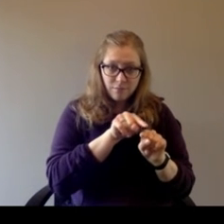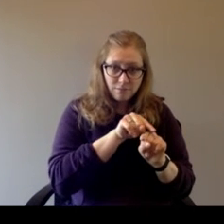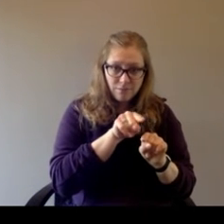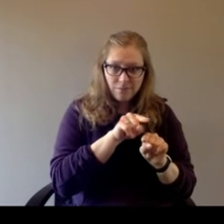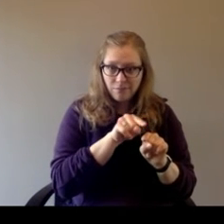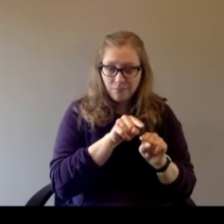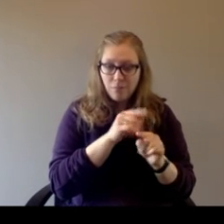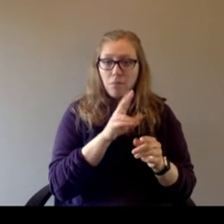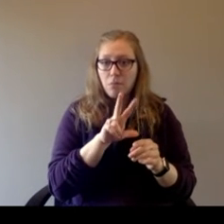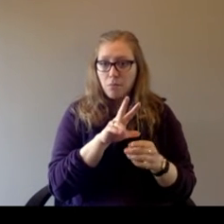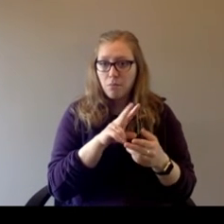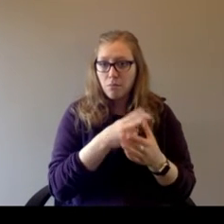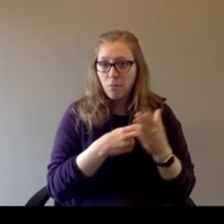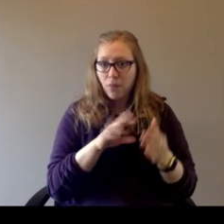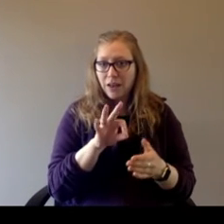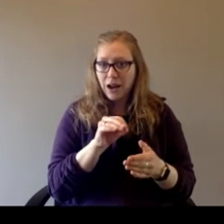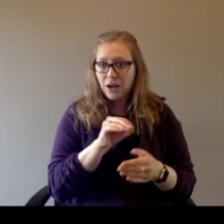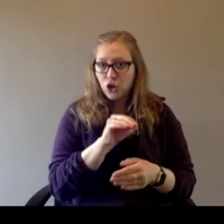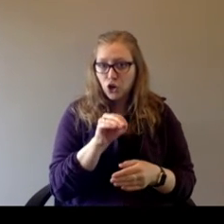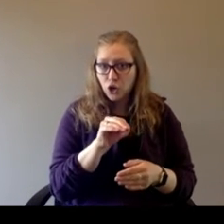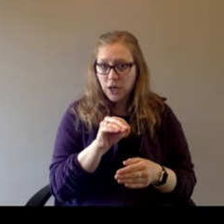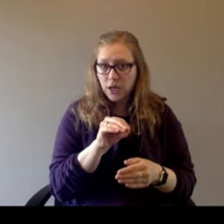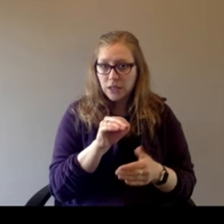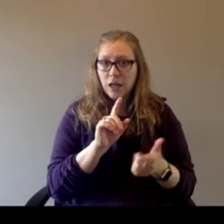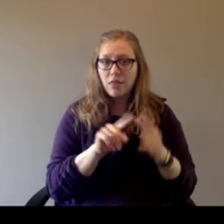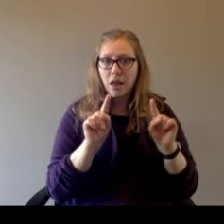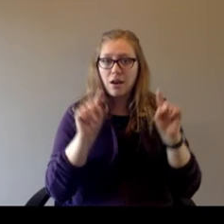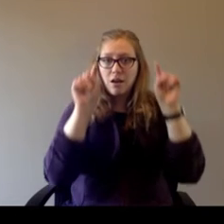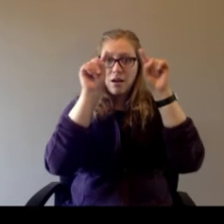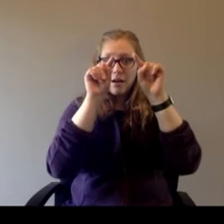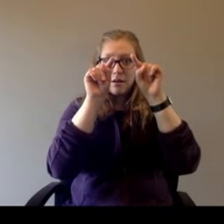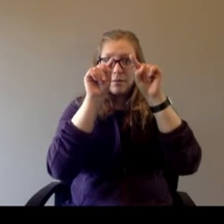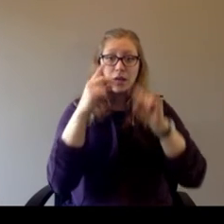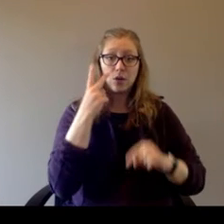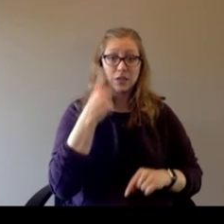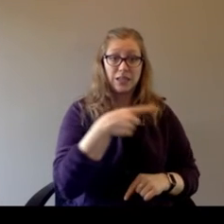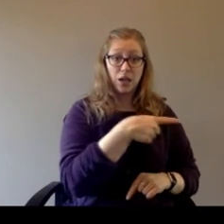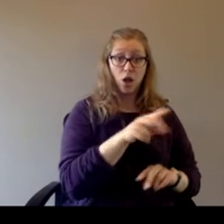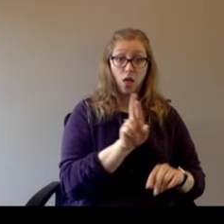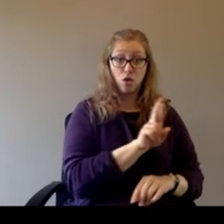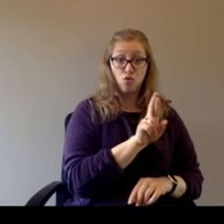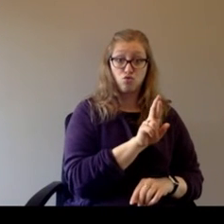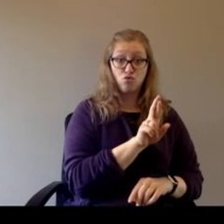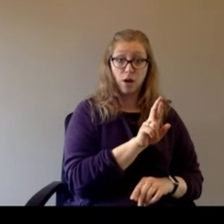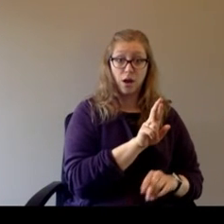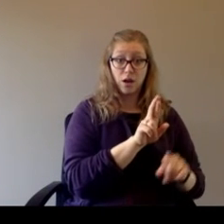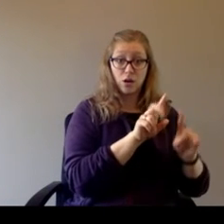this one on the right, triangle EFH, not EFH, triangle GFH,